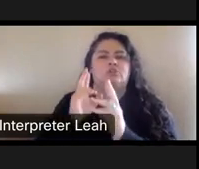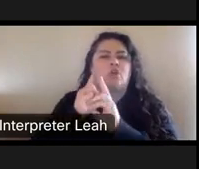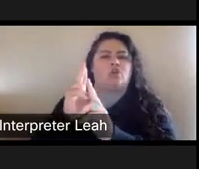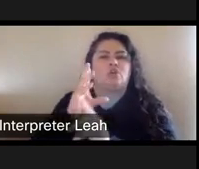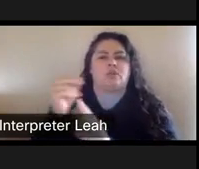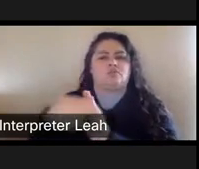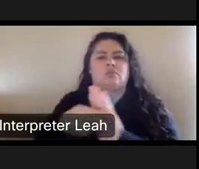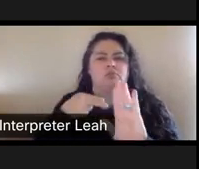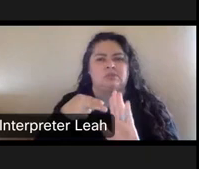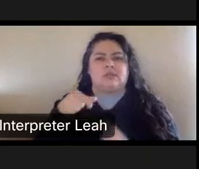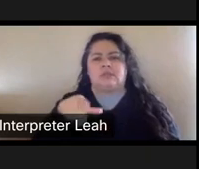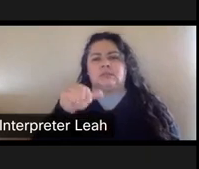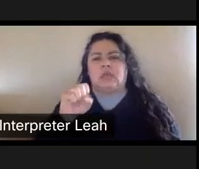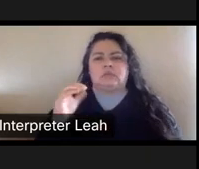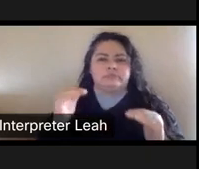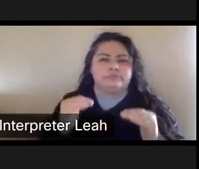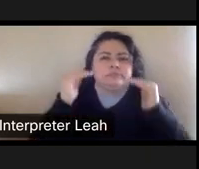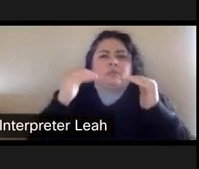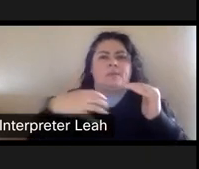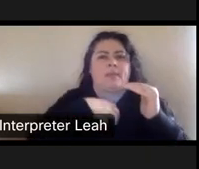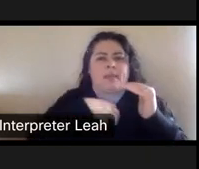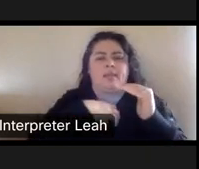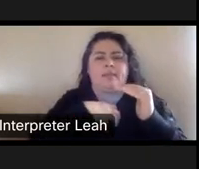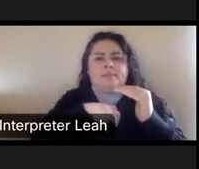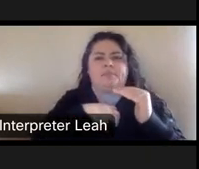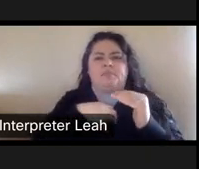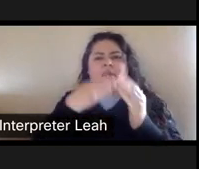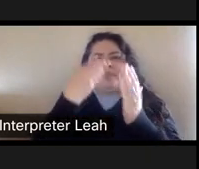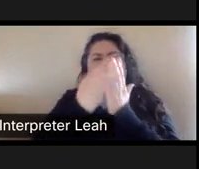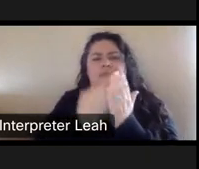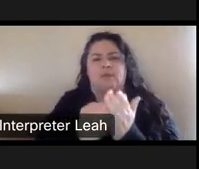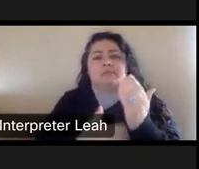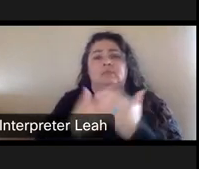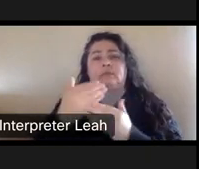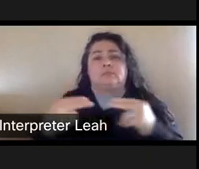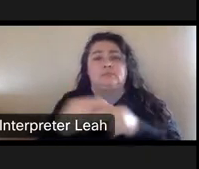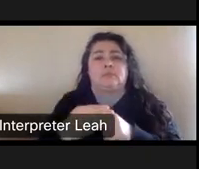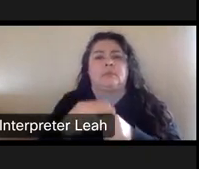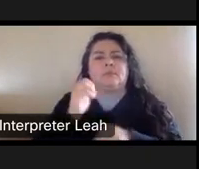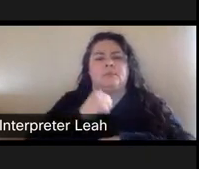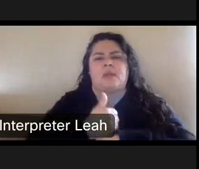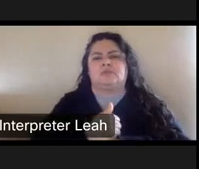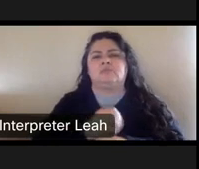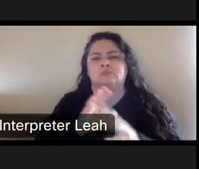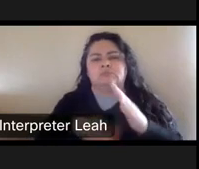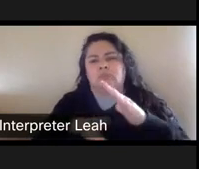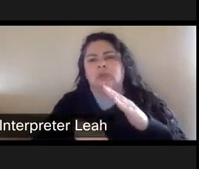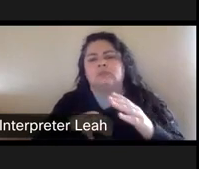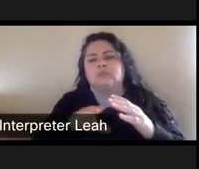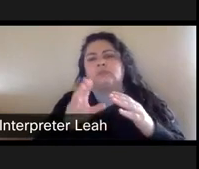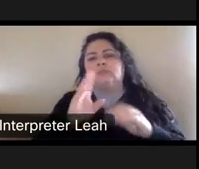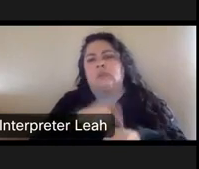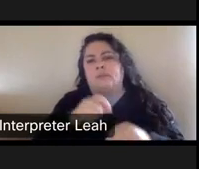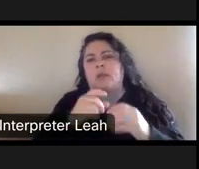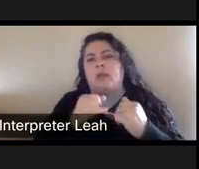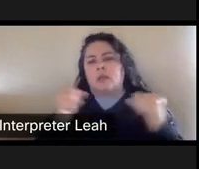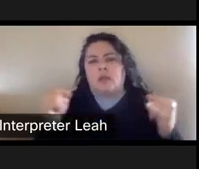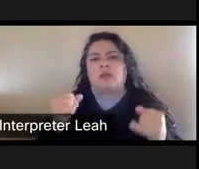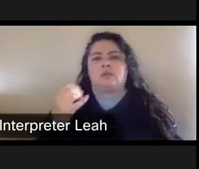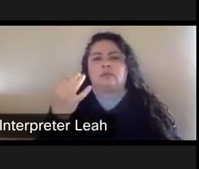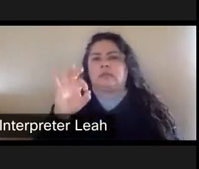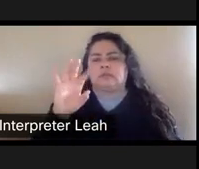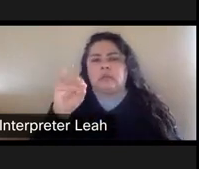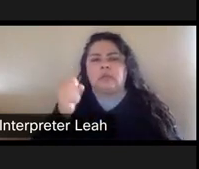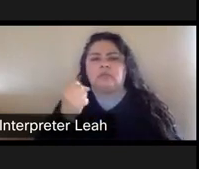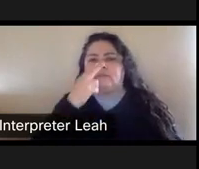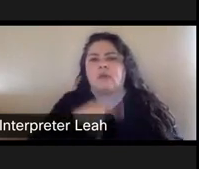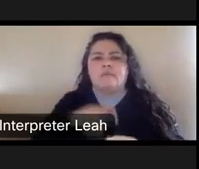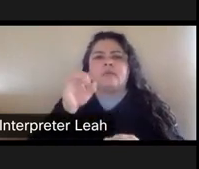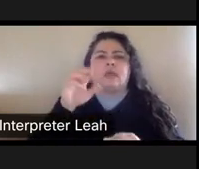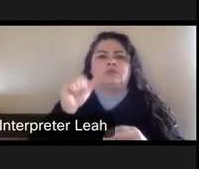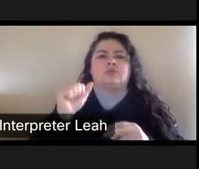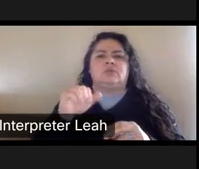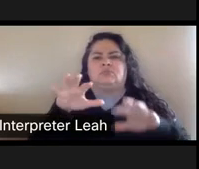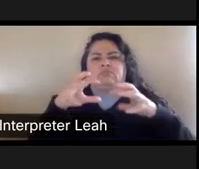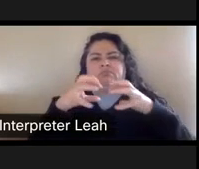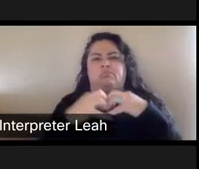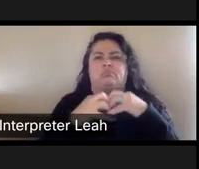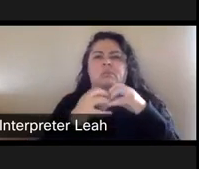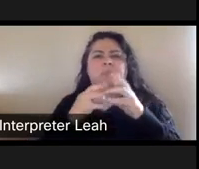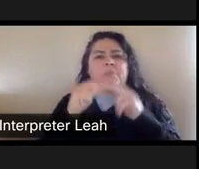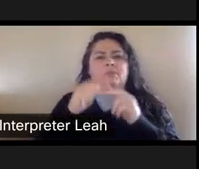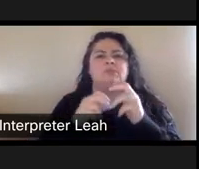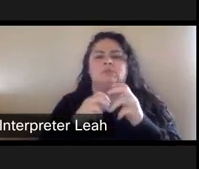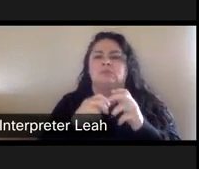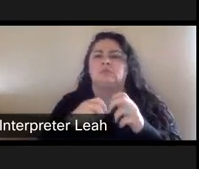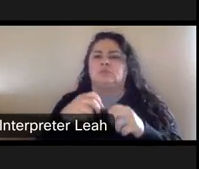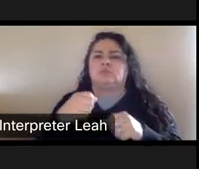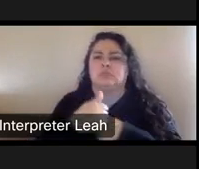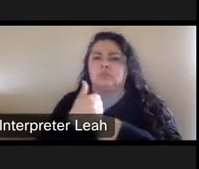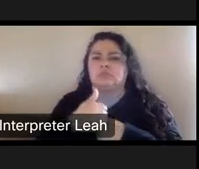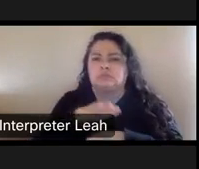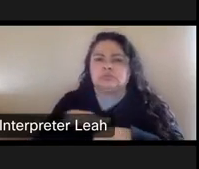So this case went up on appeal, but let me give you the facts next line. So here's the basic timeline in the early 990. S, the fun factory was a dilapidated building in a pretty rough neighborhood. Artists randomly started covering parts of the building with graffiti.